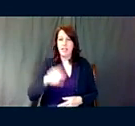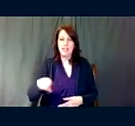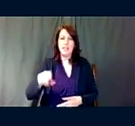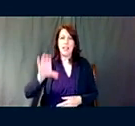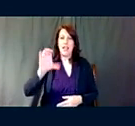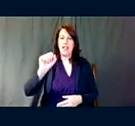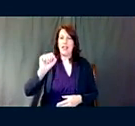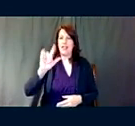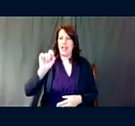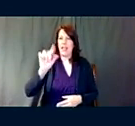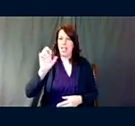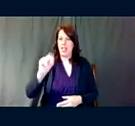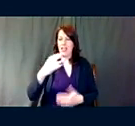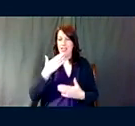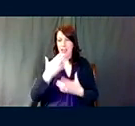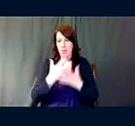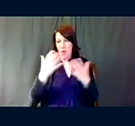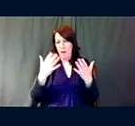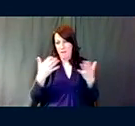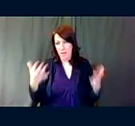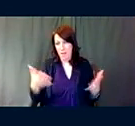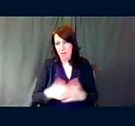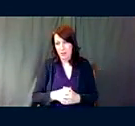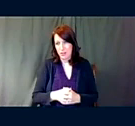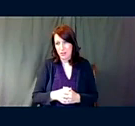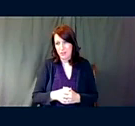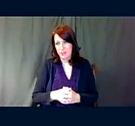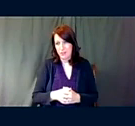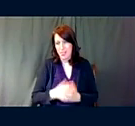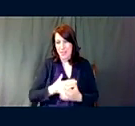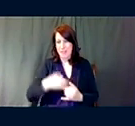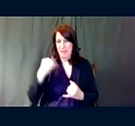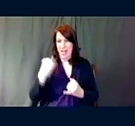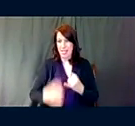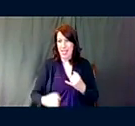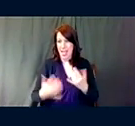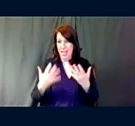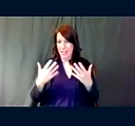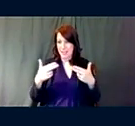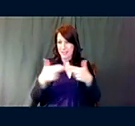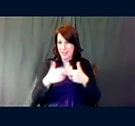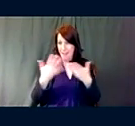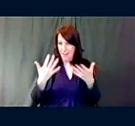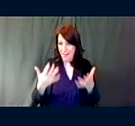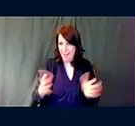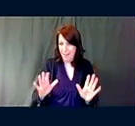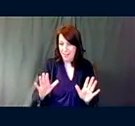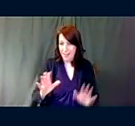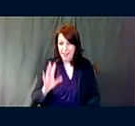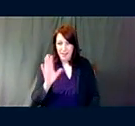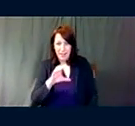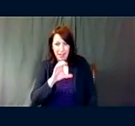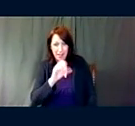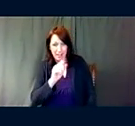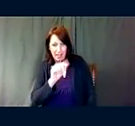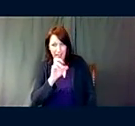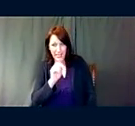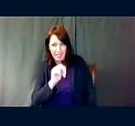TO DANA, MICHAEL, LIZ AND CAITLIN, THANK YOU VERY MUCH. THAT'S MY LAST SLIDE.